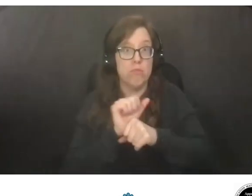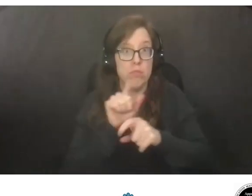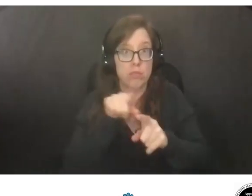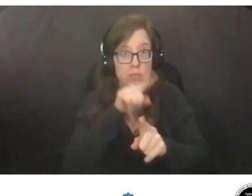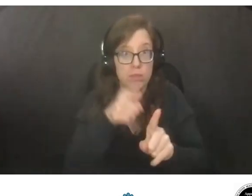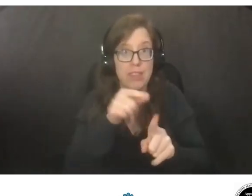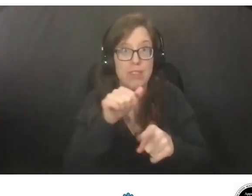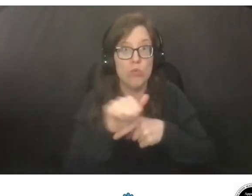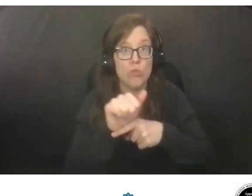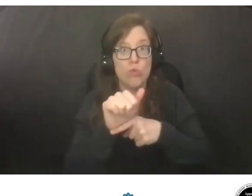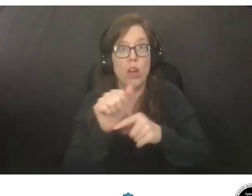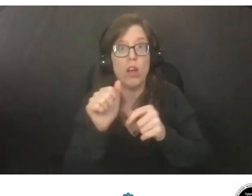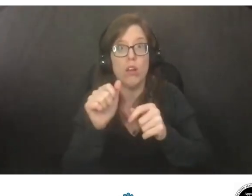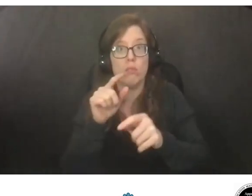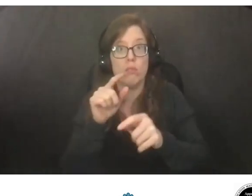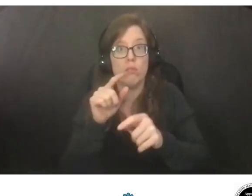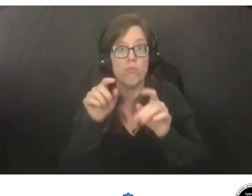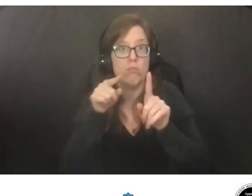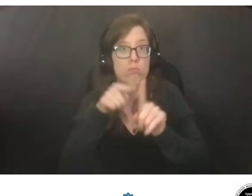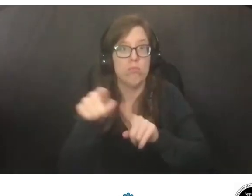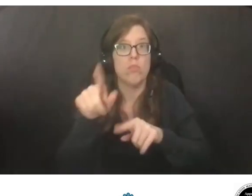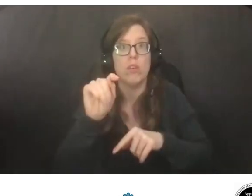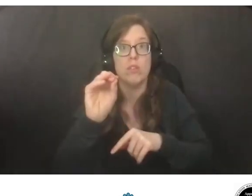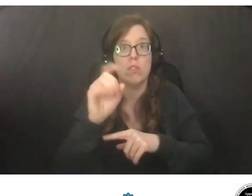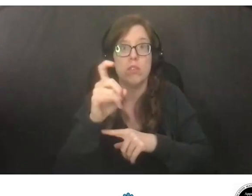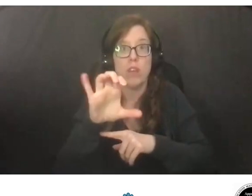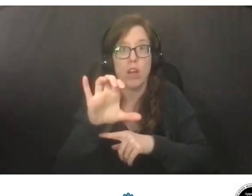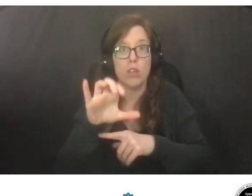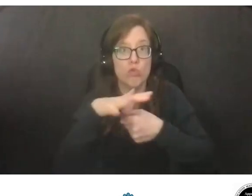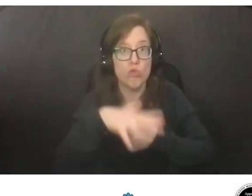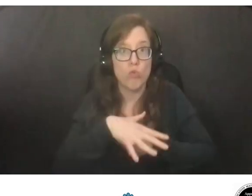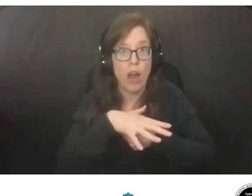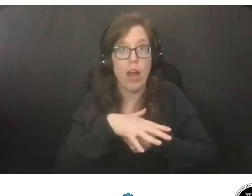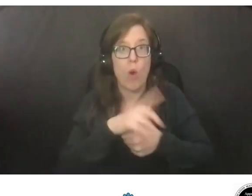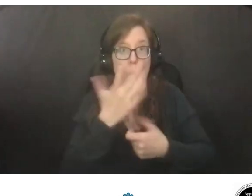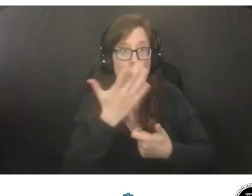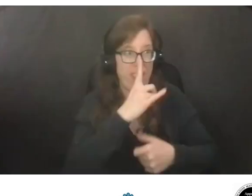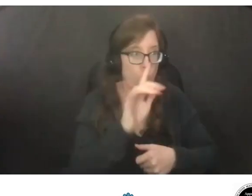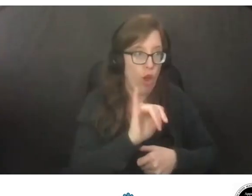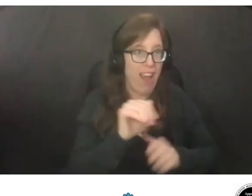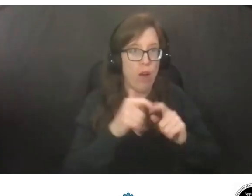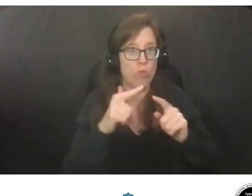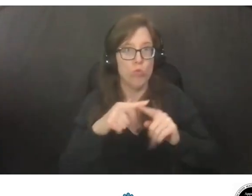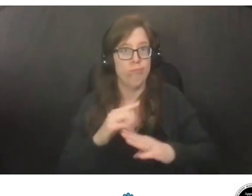on toxic stress, on what it can look like and how to prevent it.